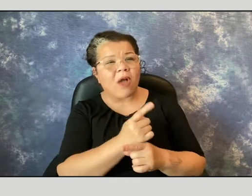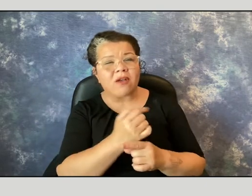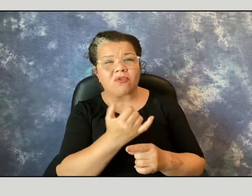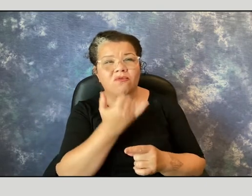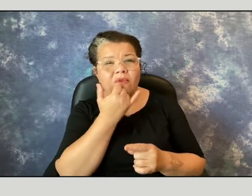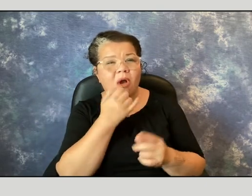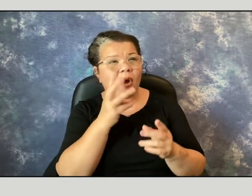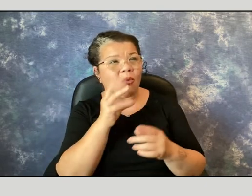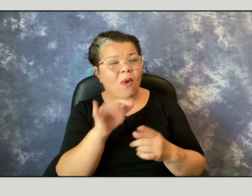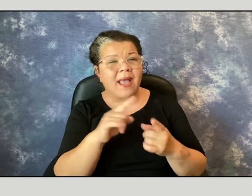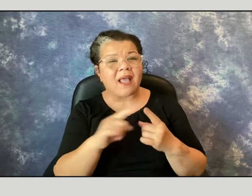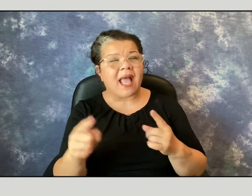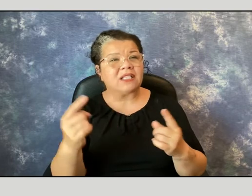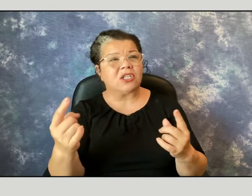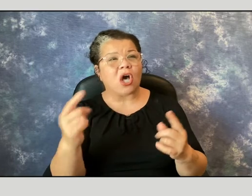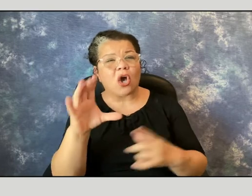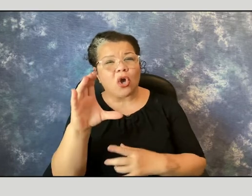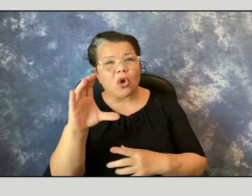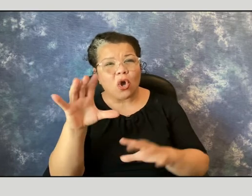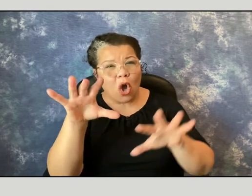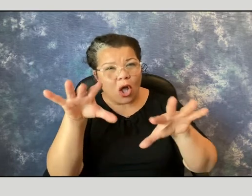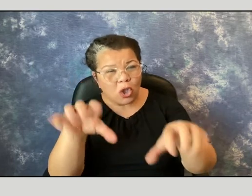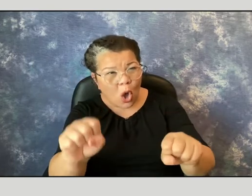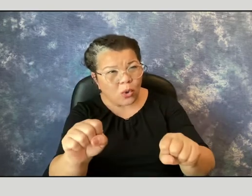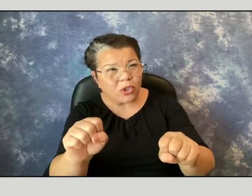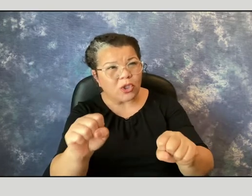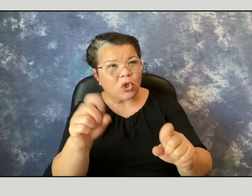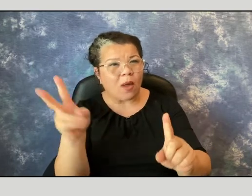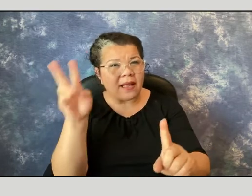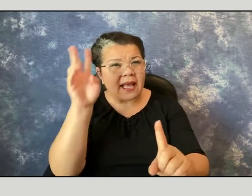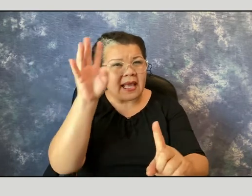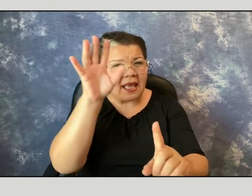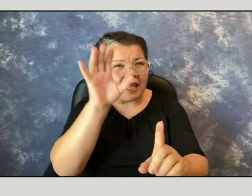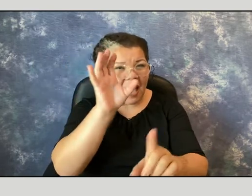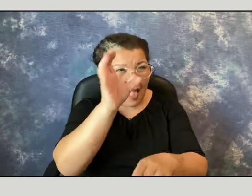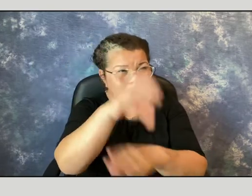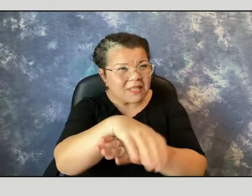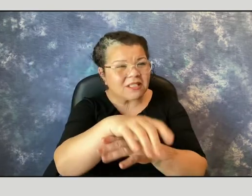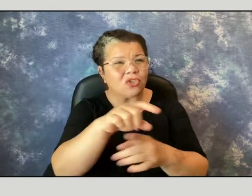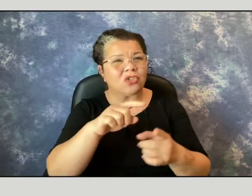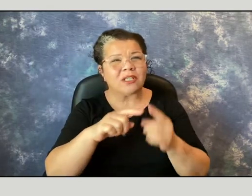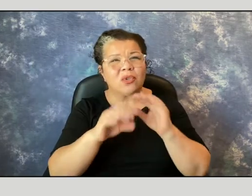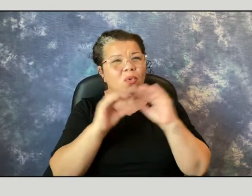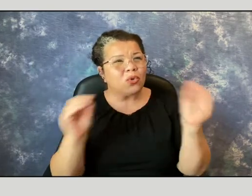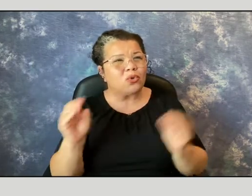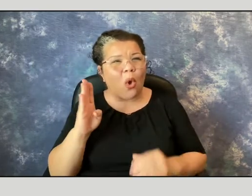It's a social construct, and so there's no real biological reality, and so we have to kind of start there